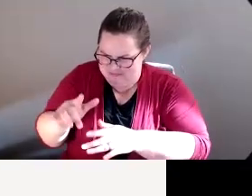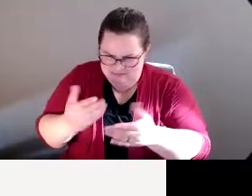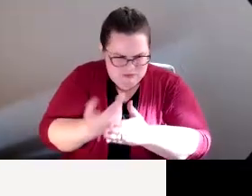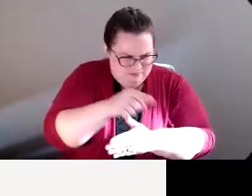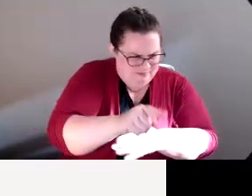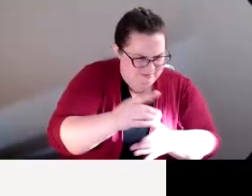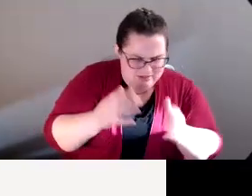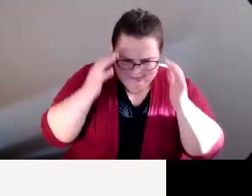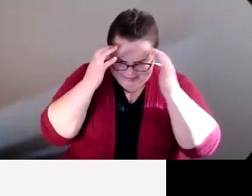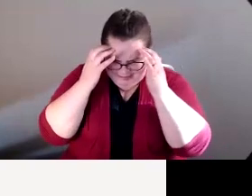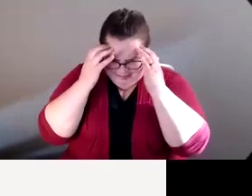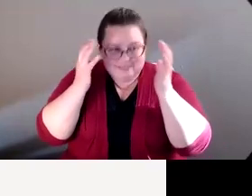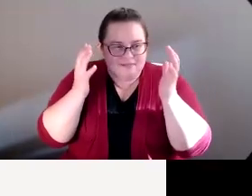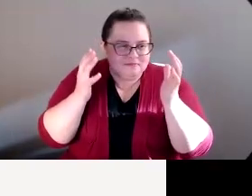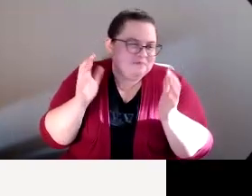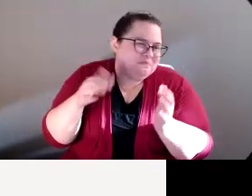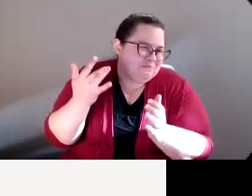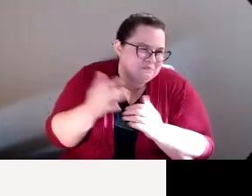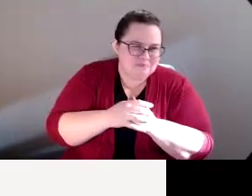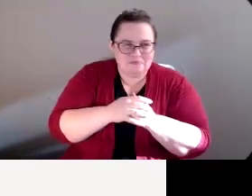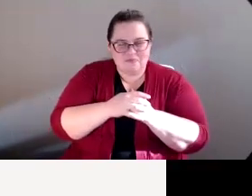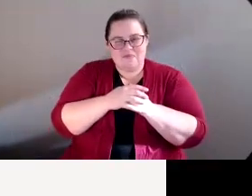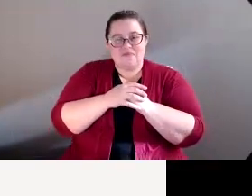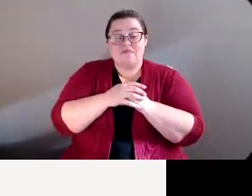At this past conference,